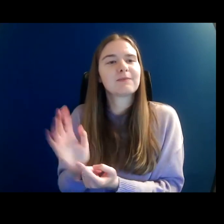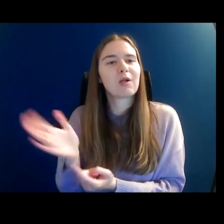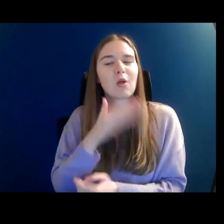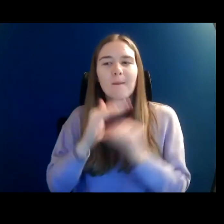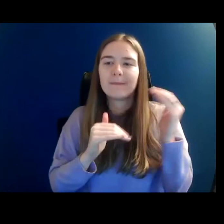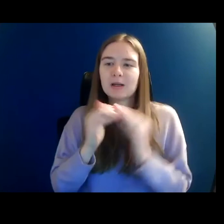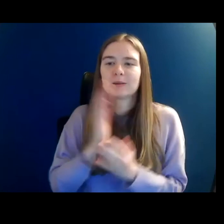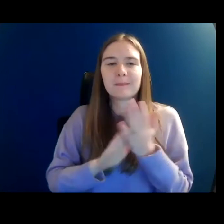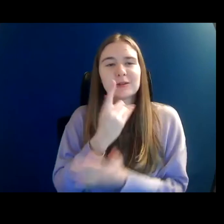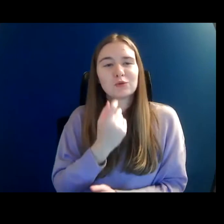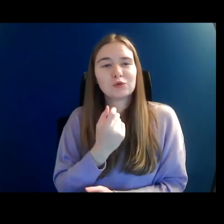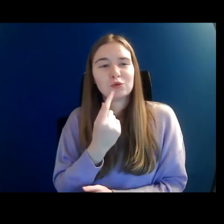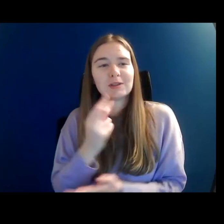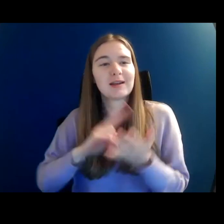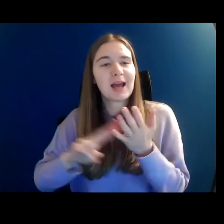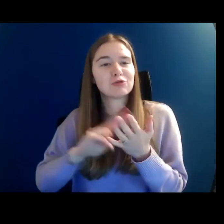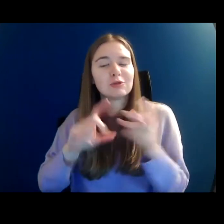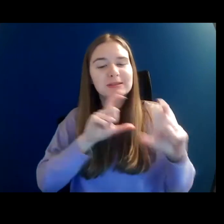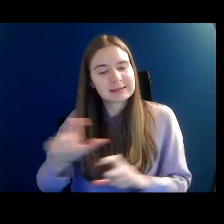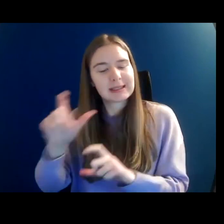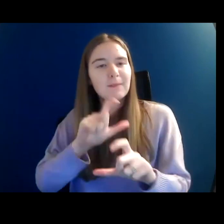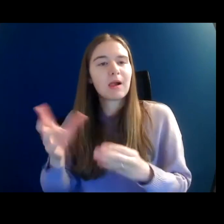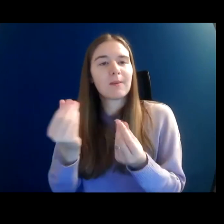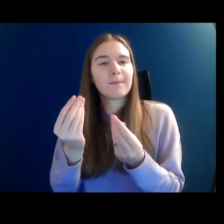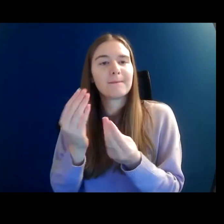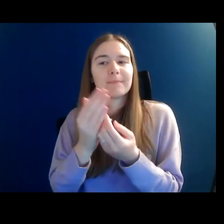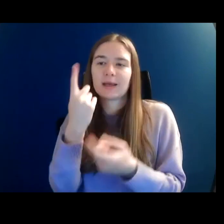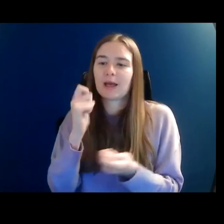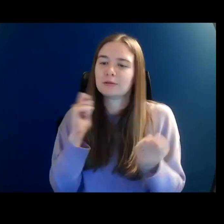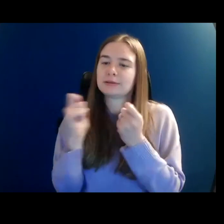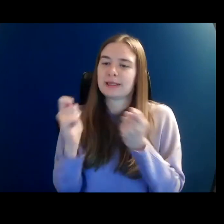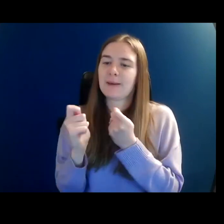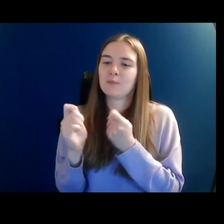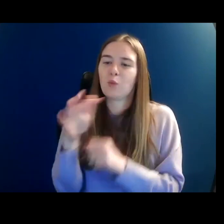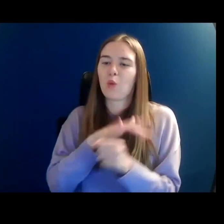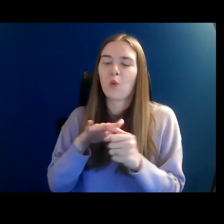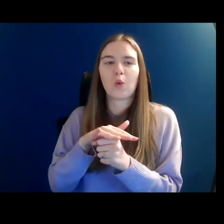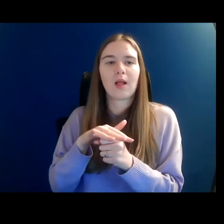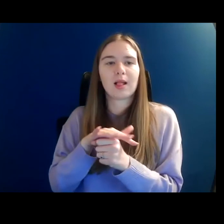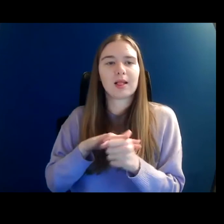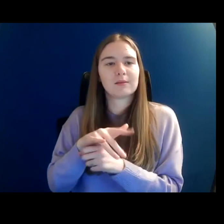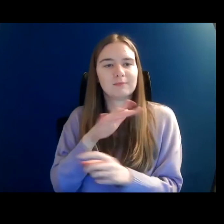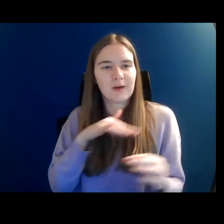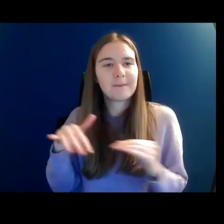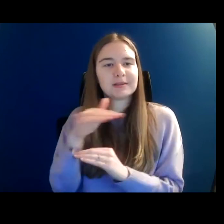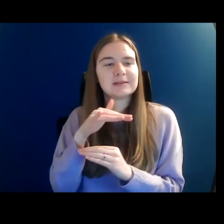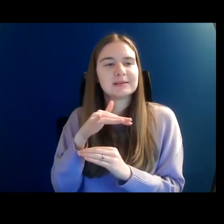using natural and sustainable materials that are adapted to the local environment. It's important to pay more attention